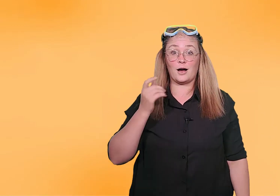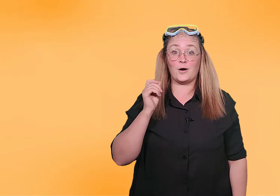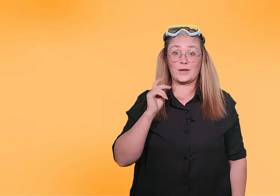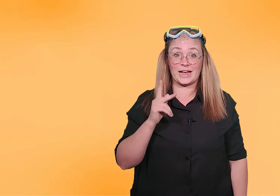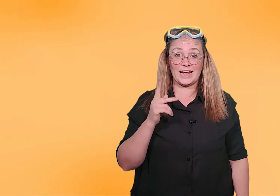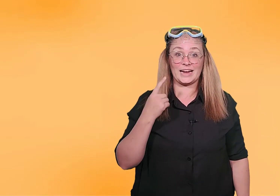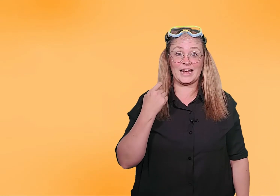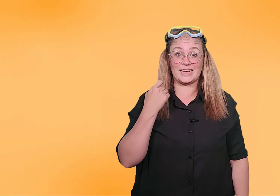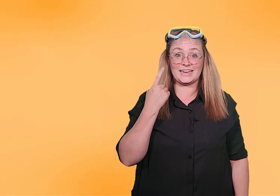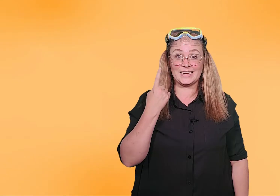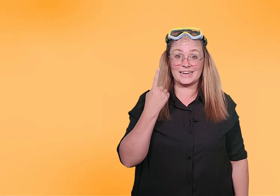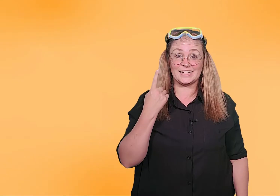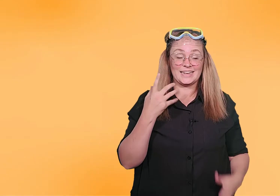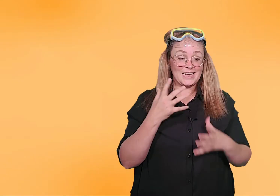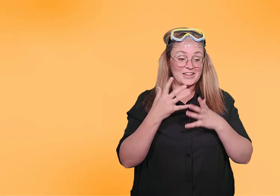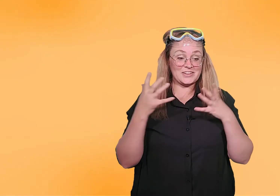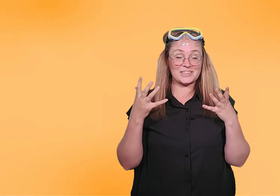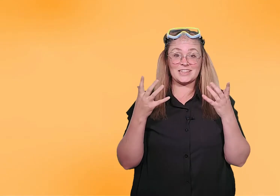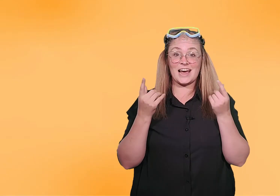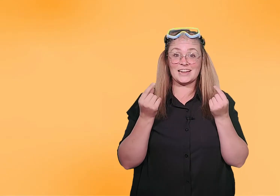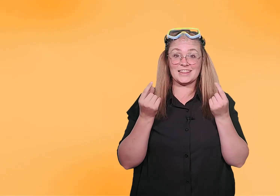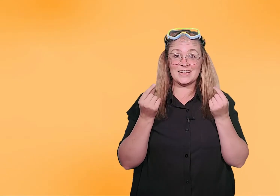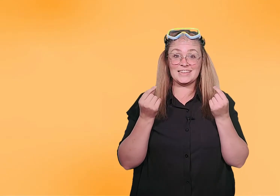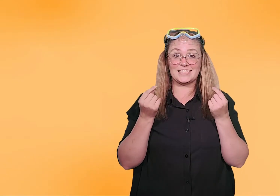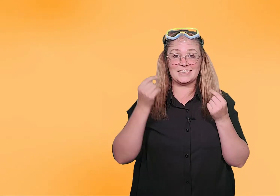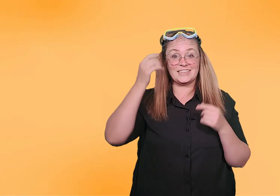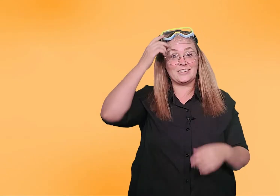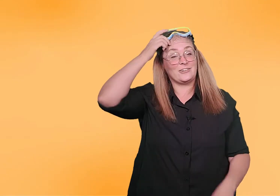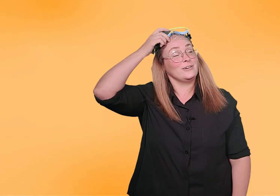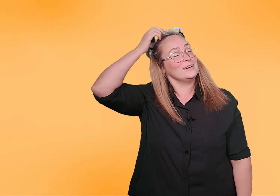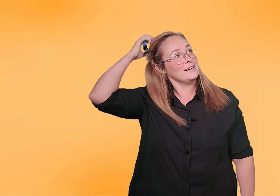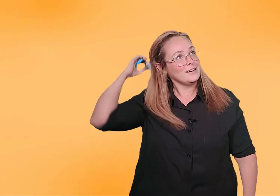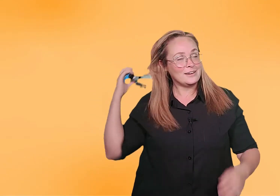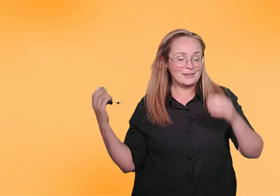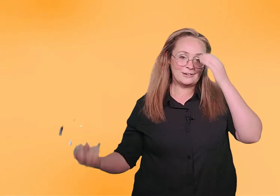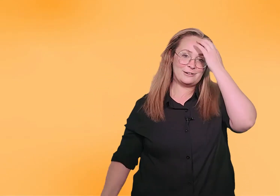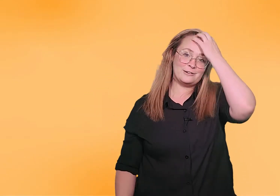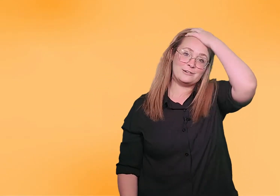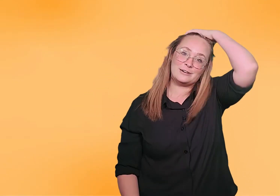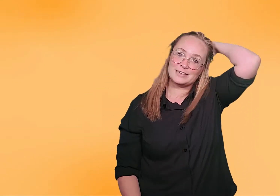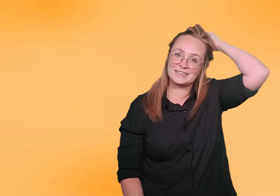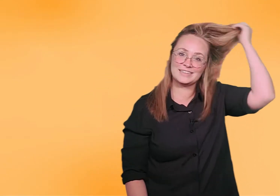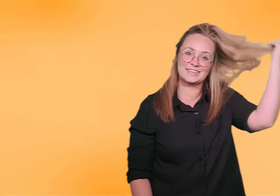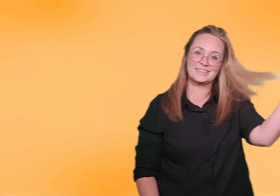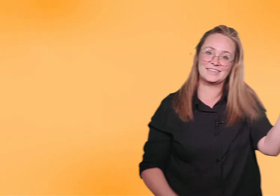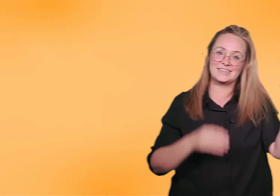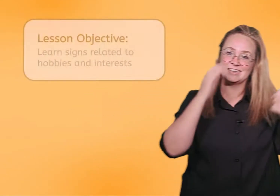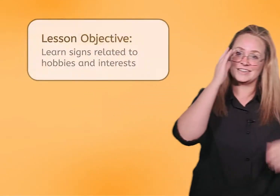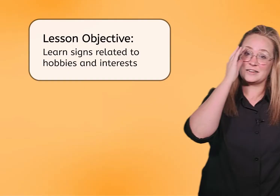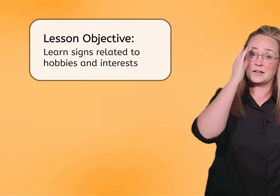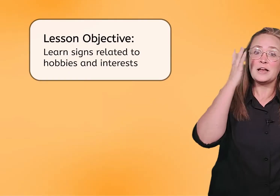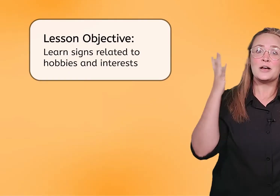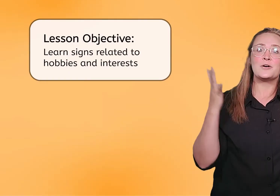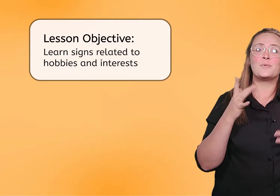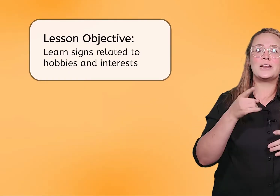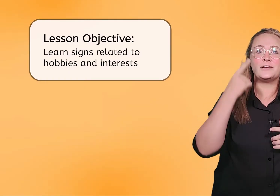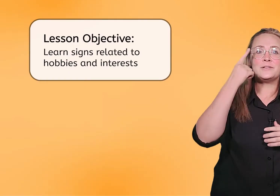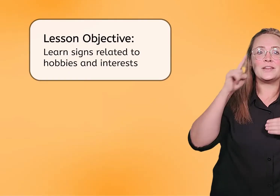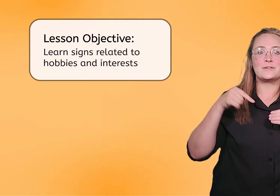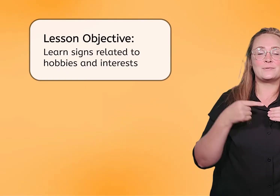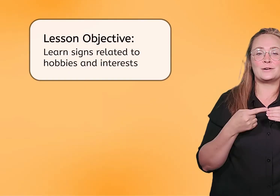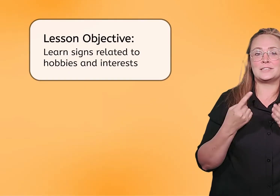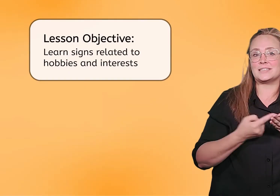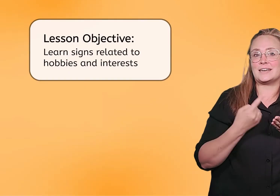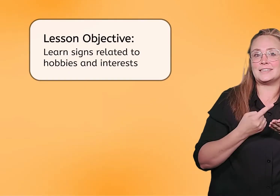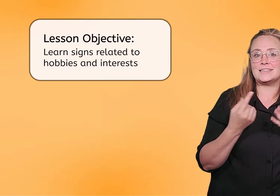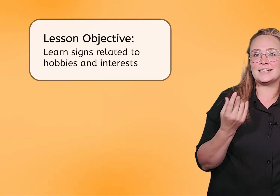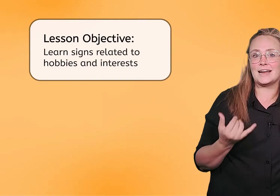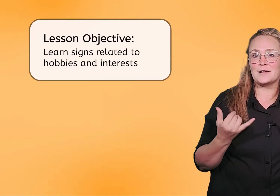Okay, I get it. There's a lot of things to do. What do you think we are discussing today?